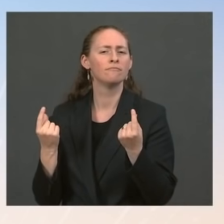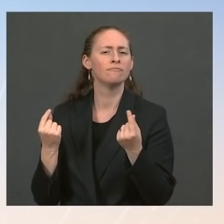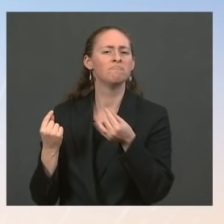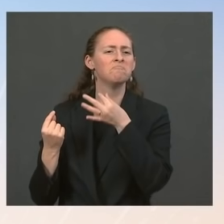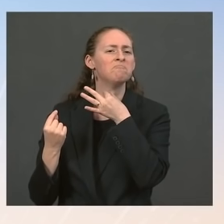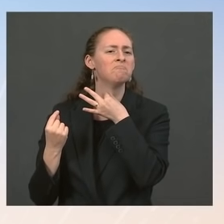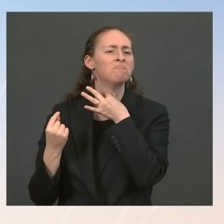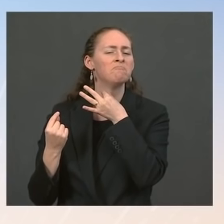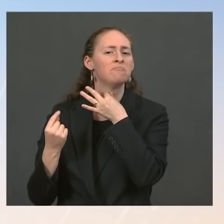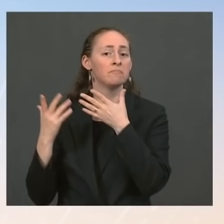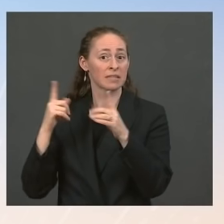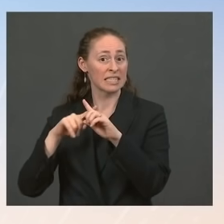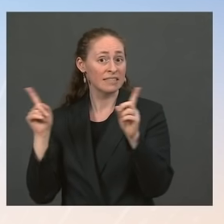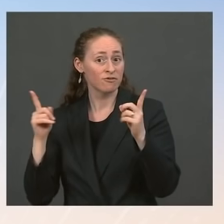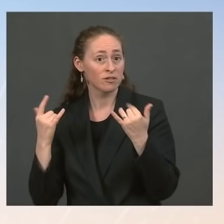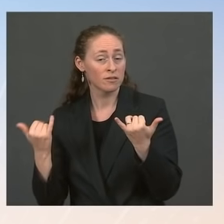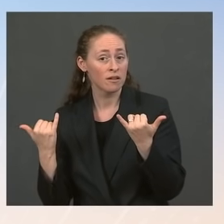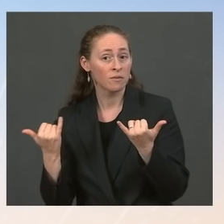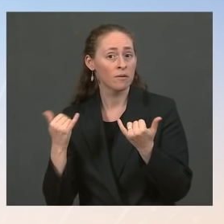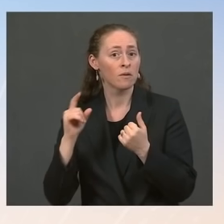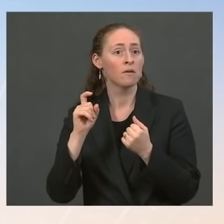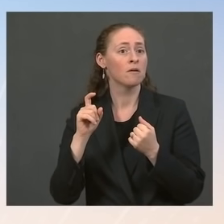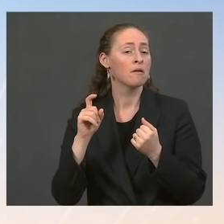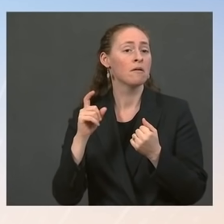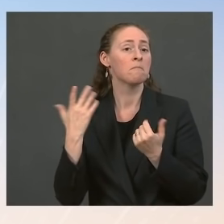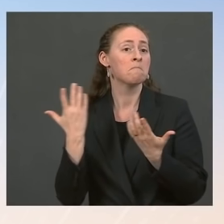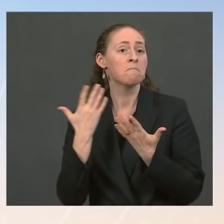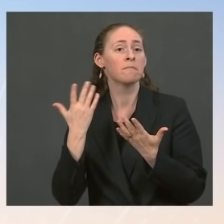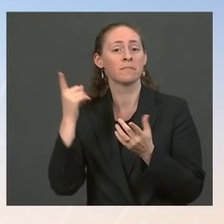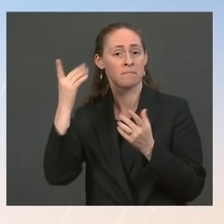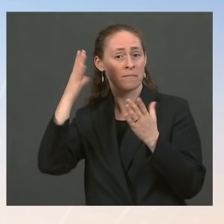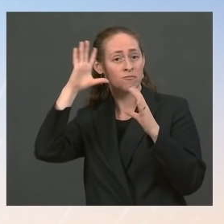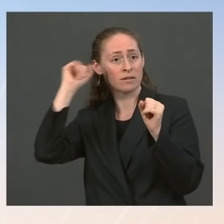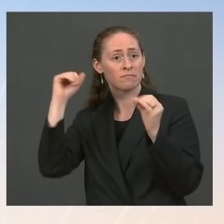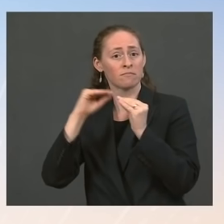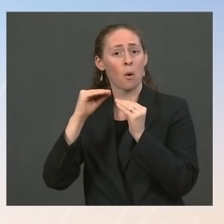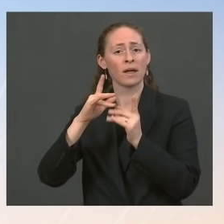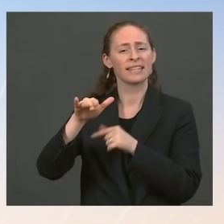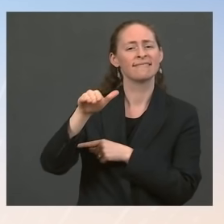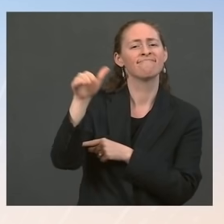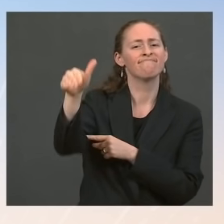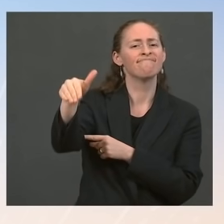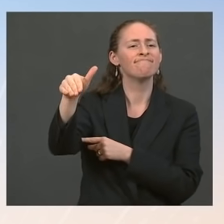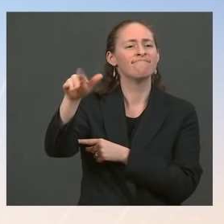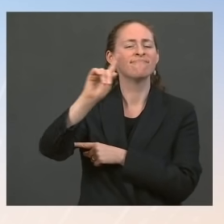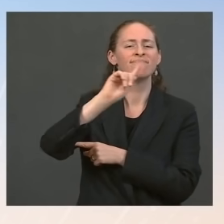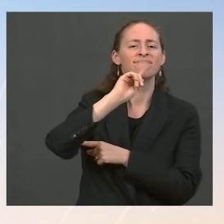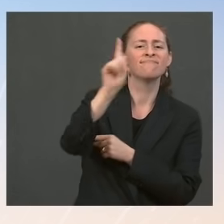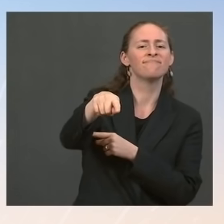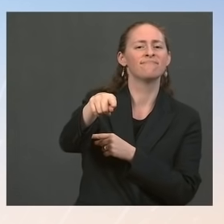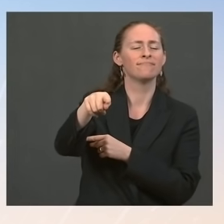in the sense of him being more forceful about what he wants to achieve